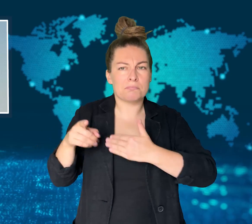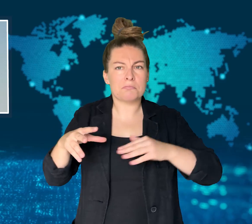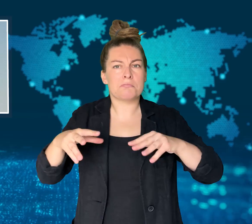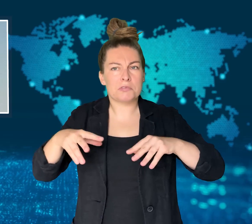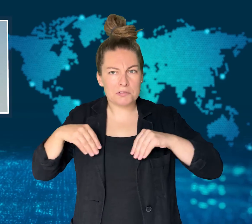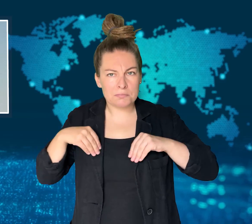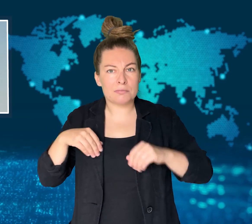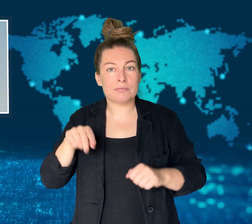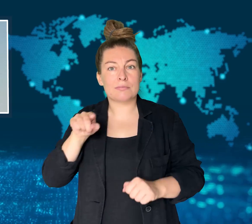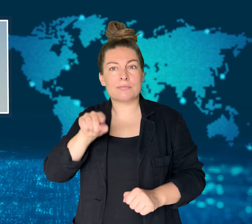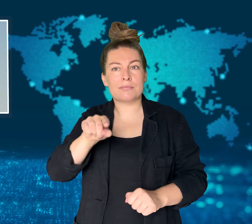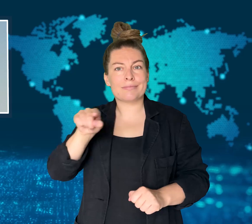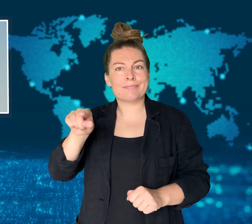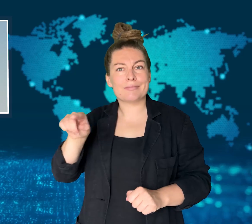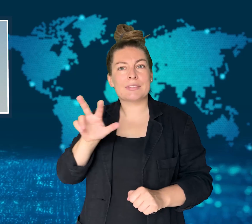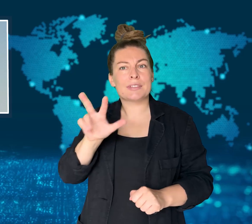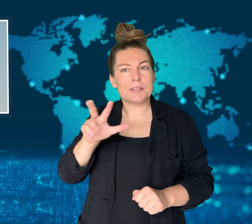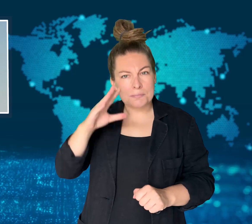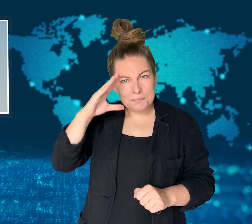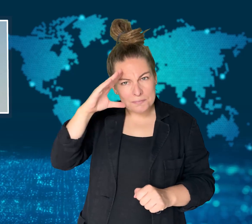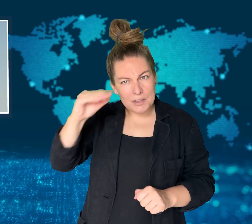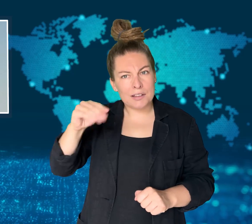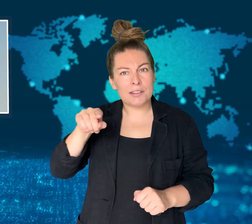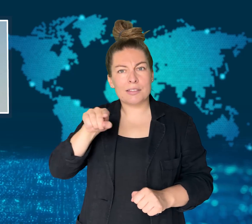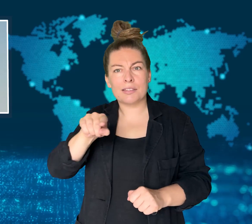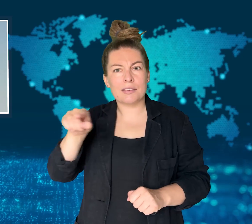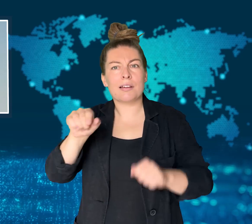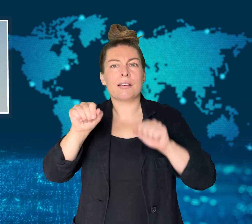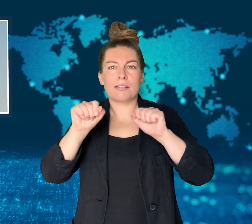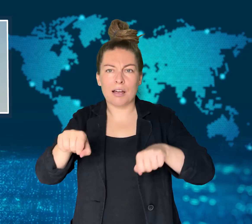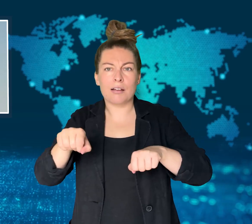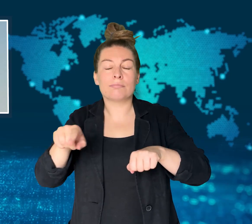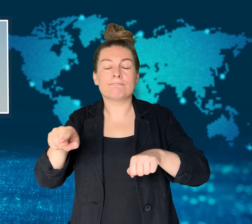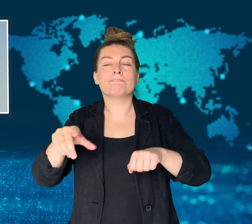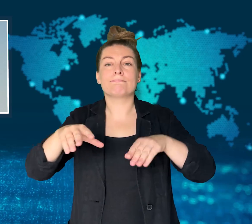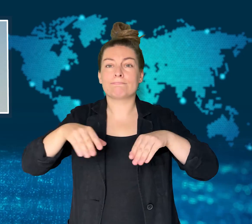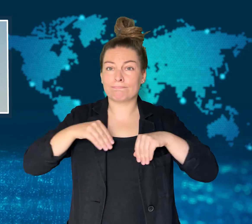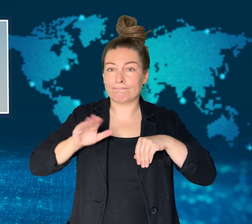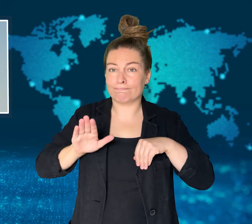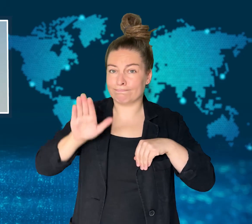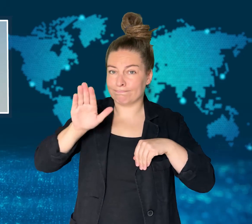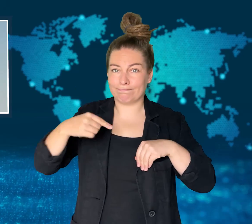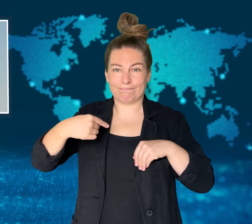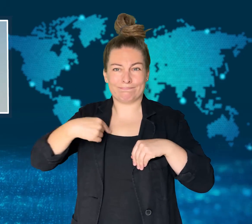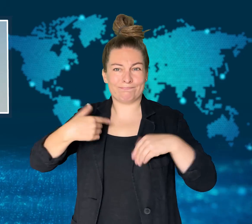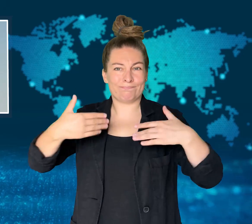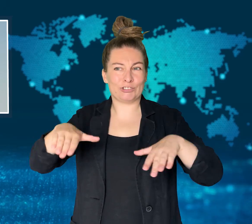Susan Escalier, who is in charge of the war court proceedings,